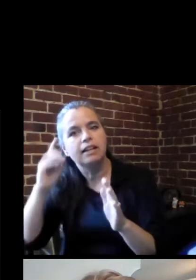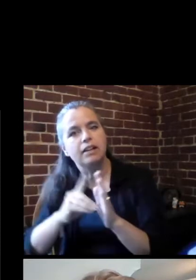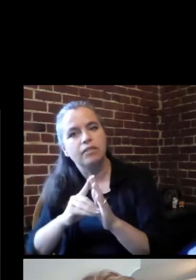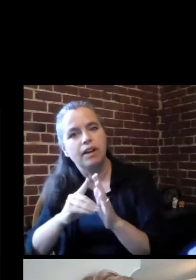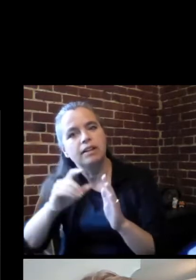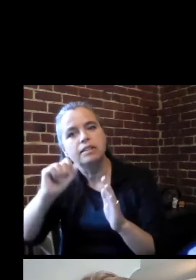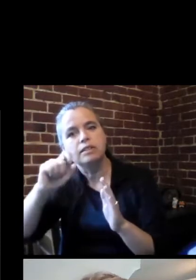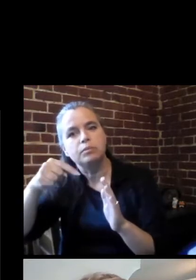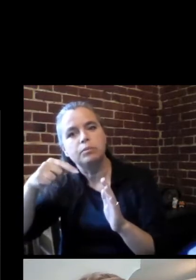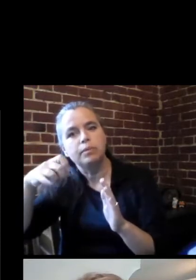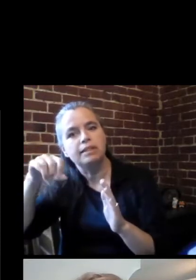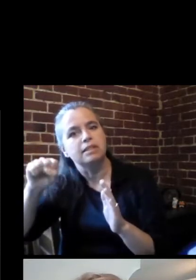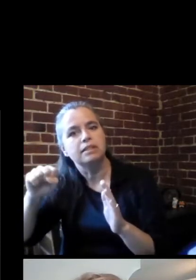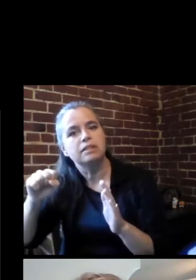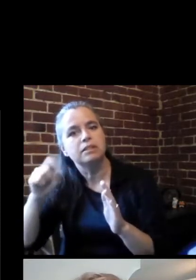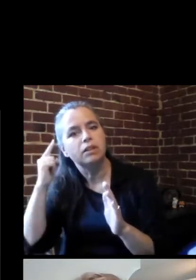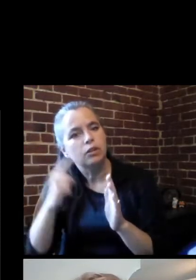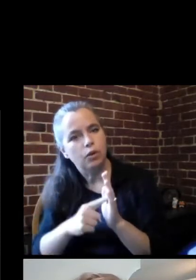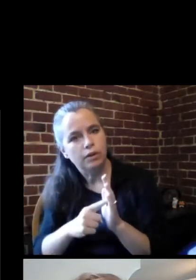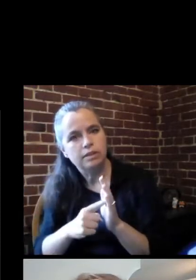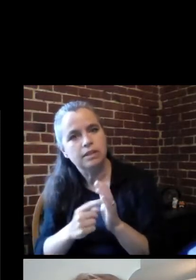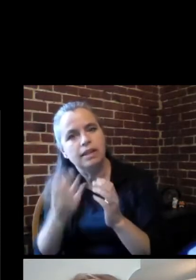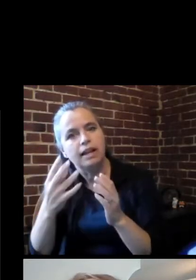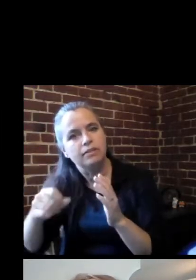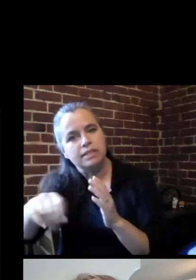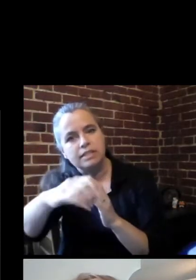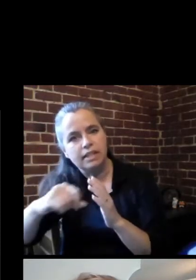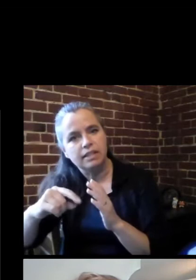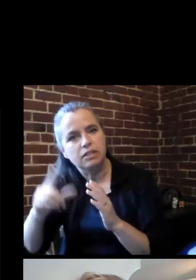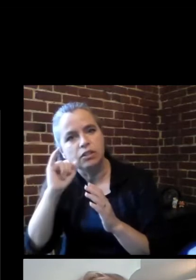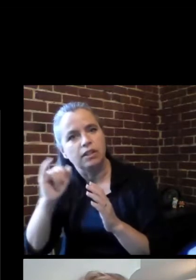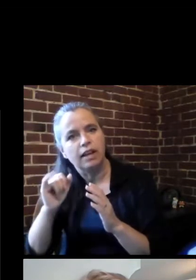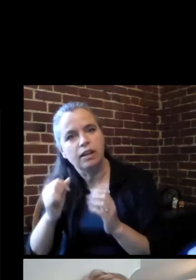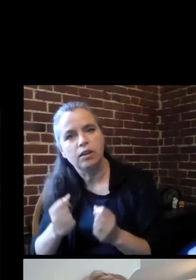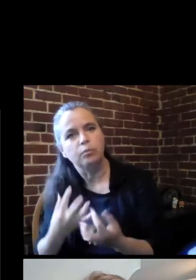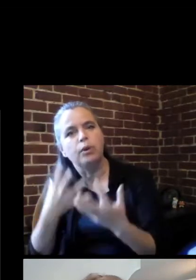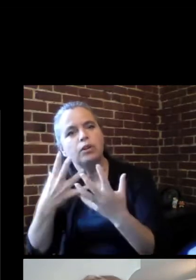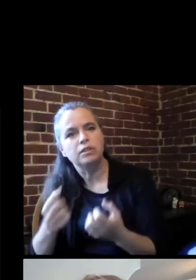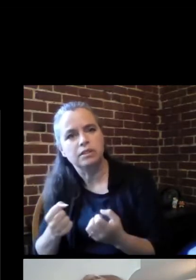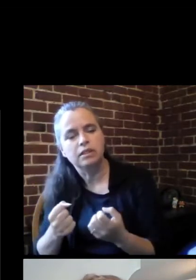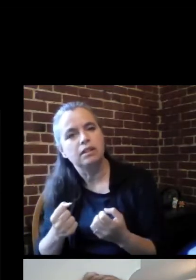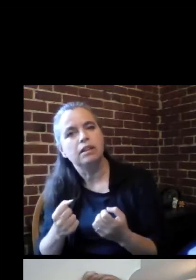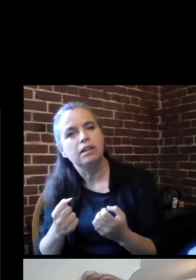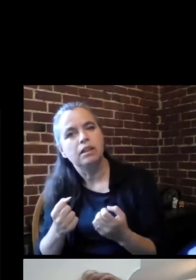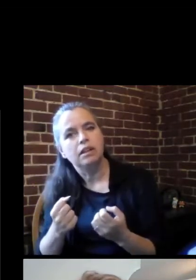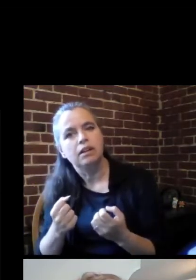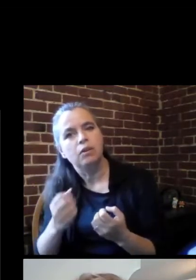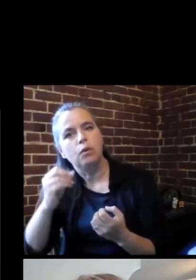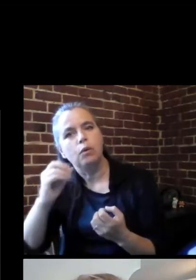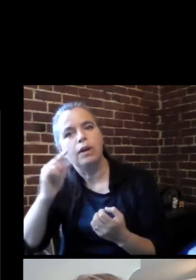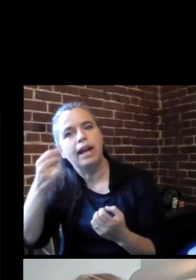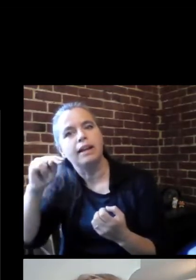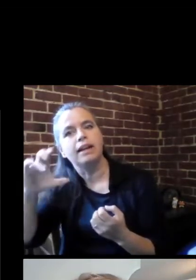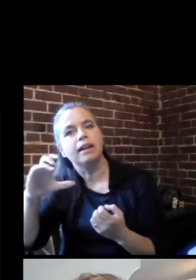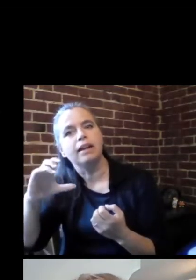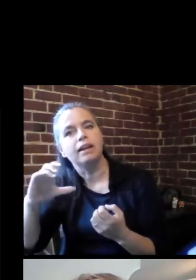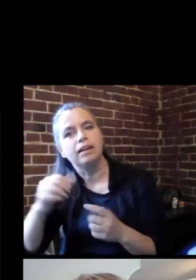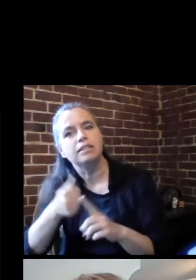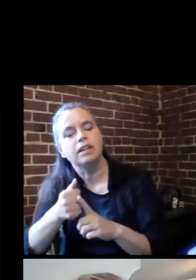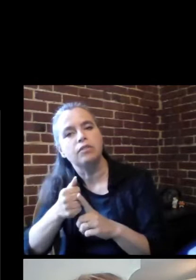You will notice in a lot of these seeds they all look a little burnt. And that's because organic matter breaks down over time in the ground.